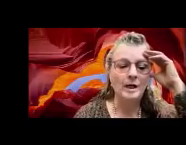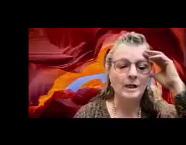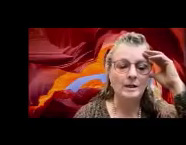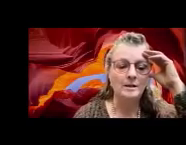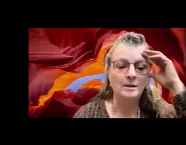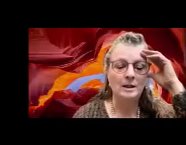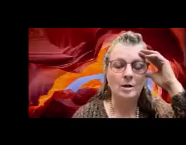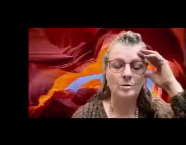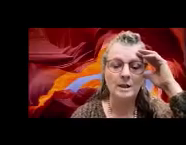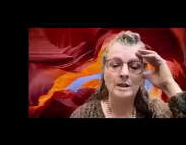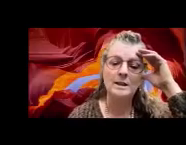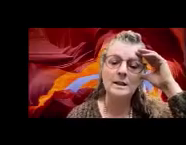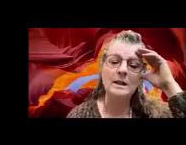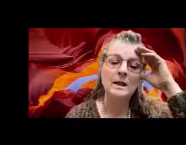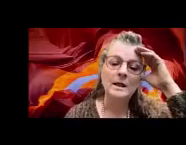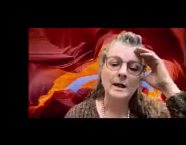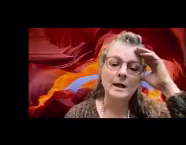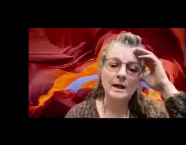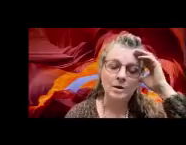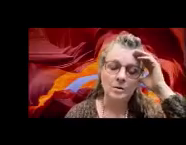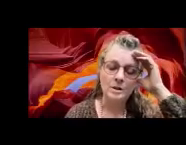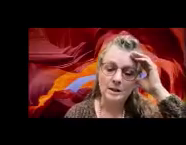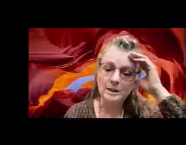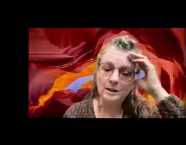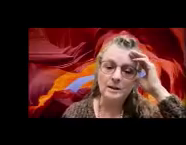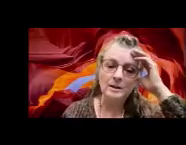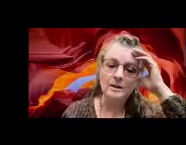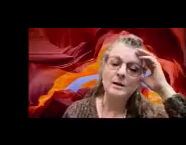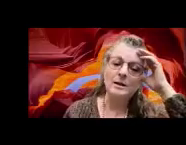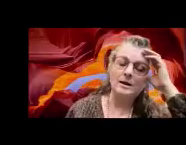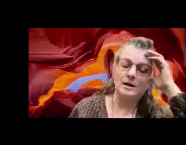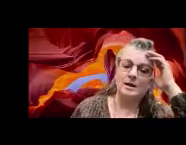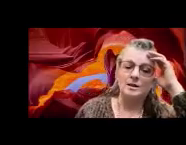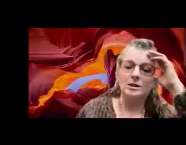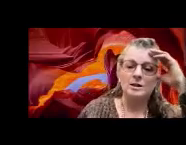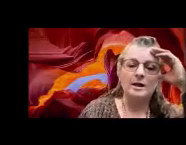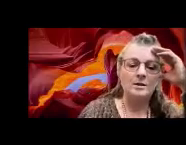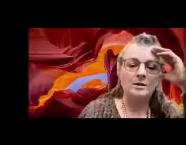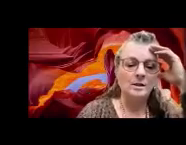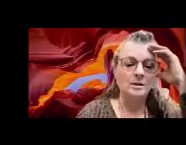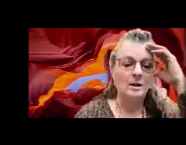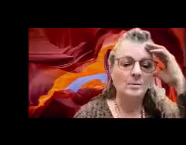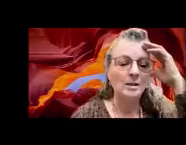likely to see odd and OCD and ADHD diagnosis. And I'm not